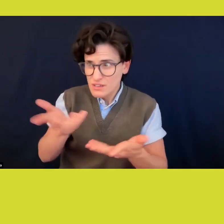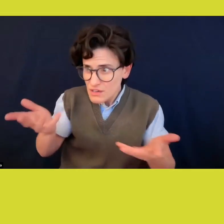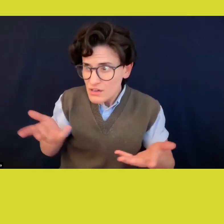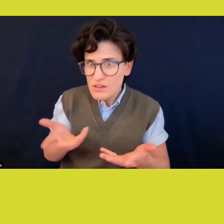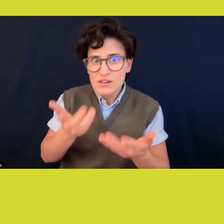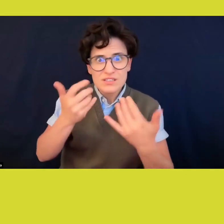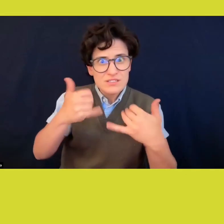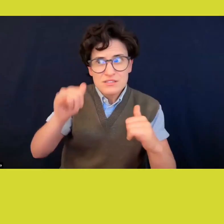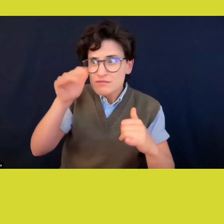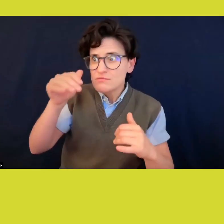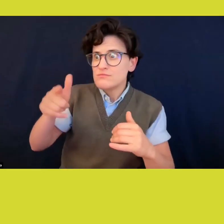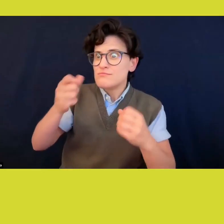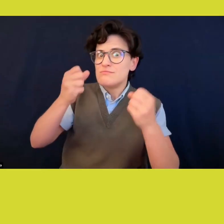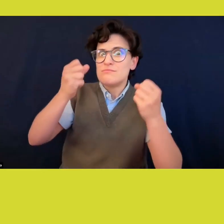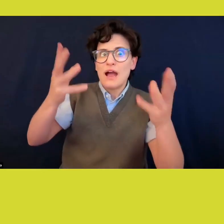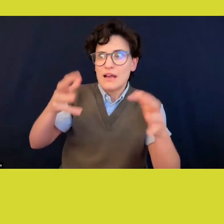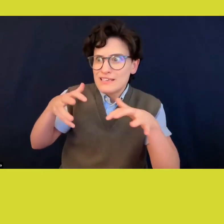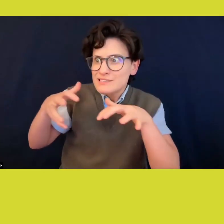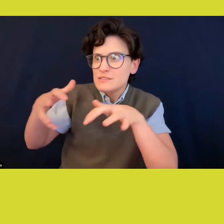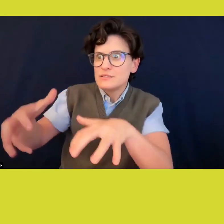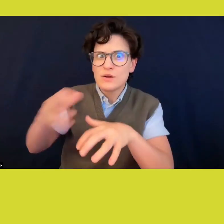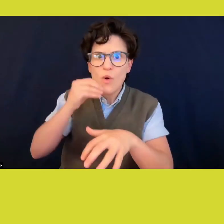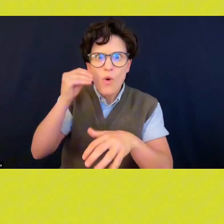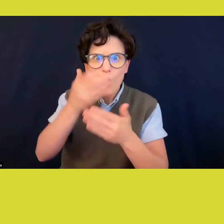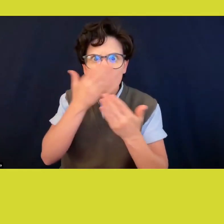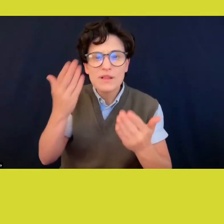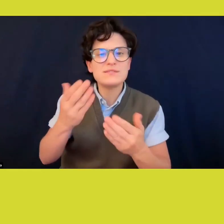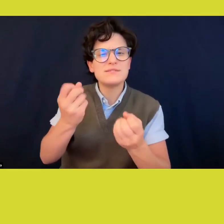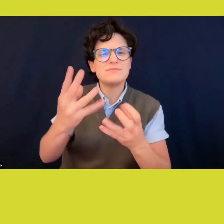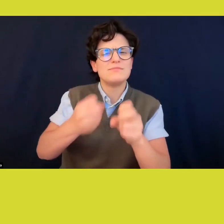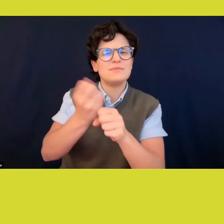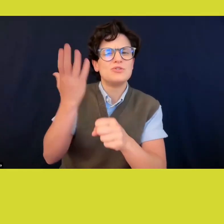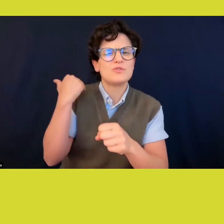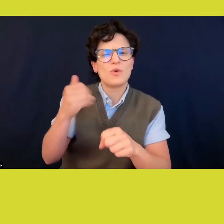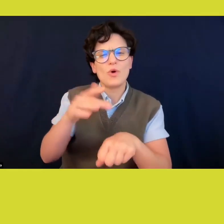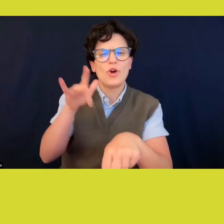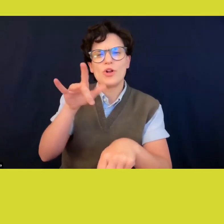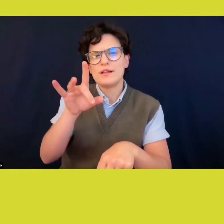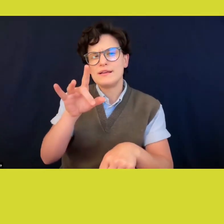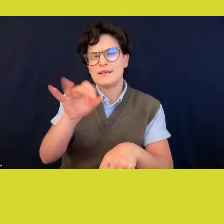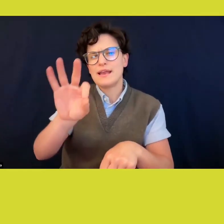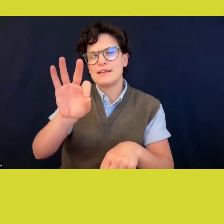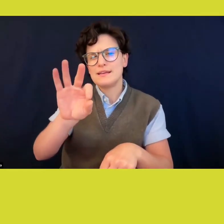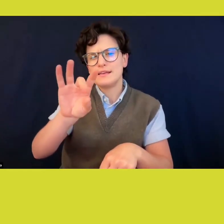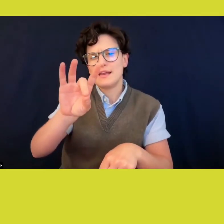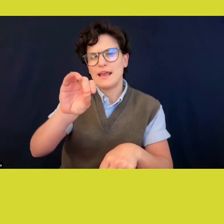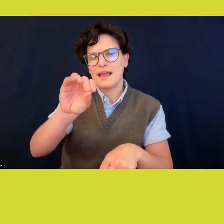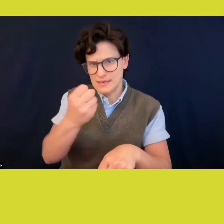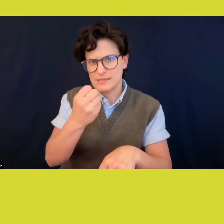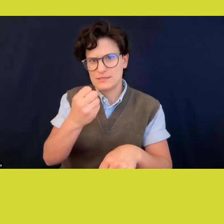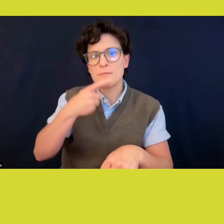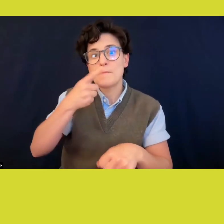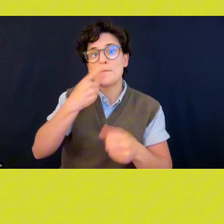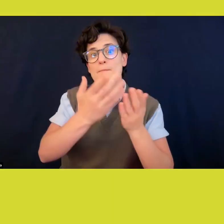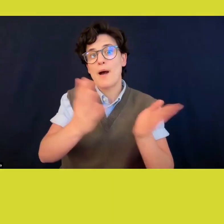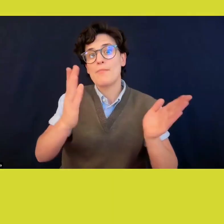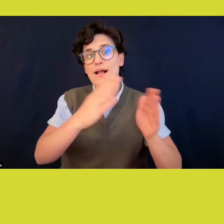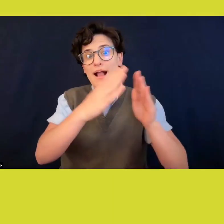in this country many years ago in the early 1980s when public housing was defunded, essentially, from a